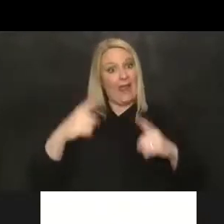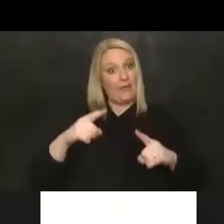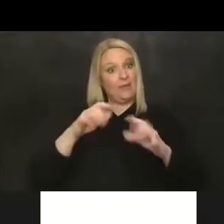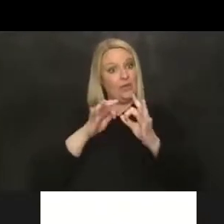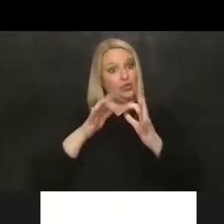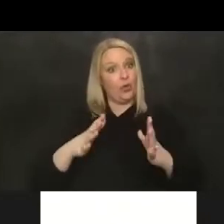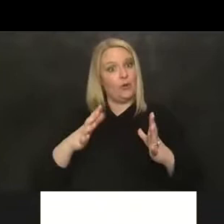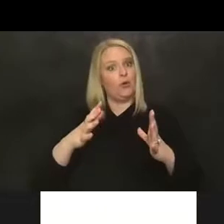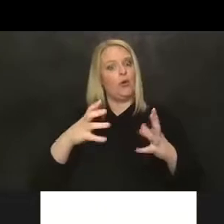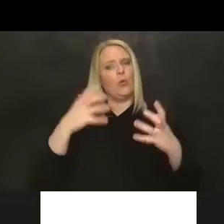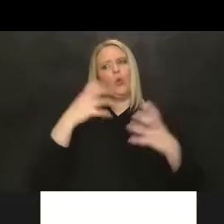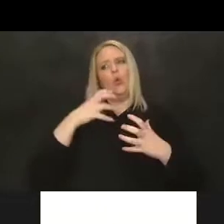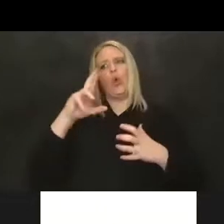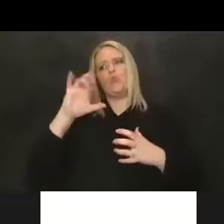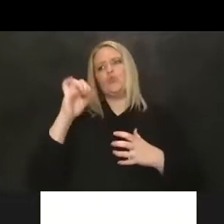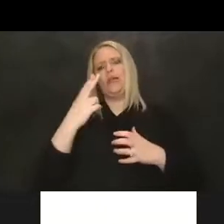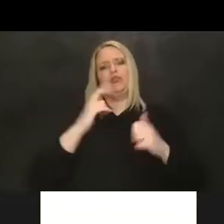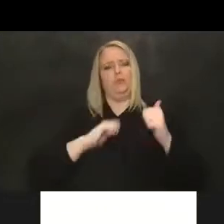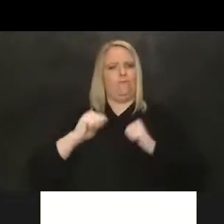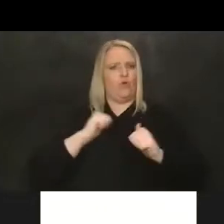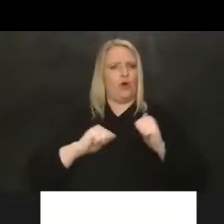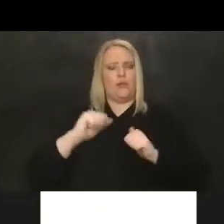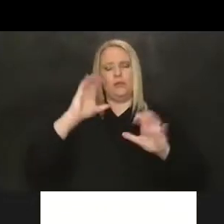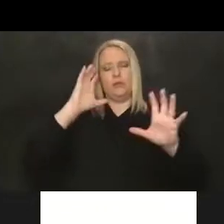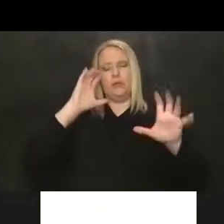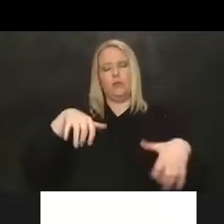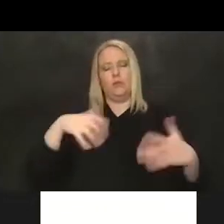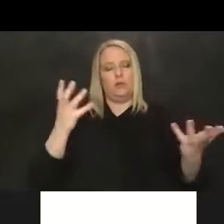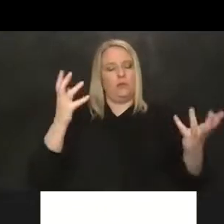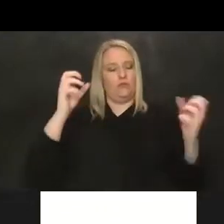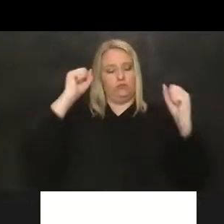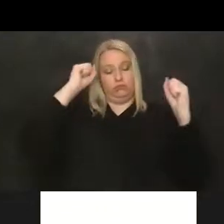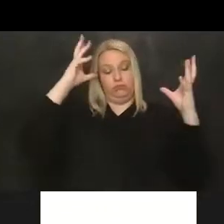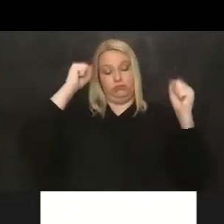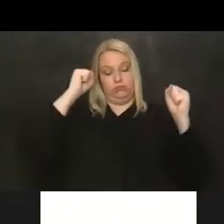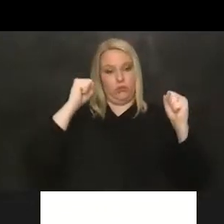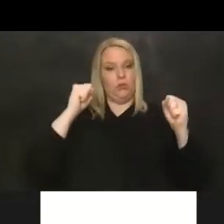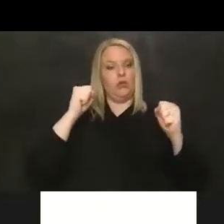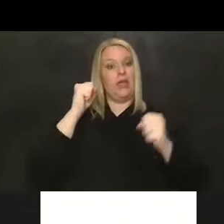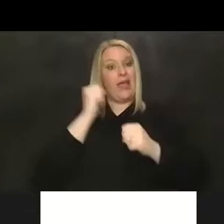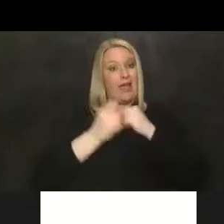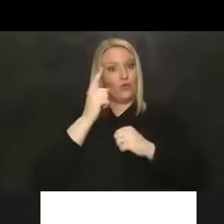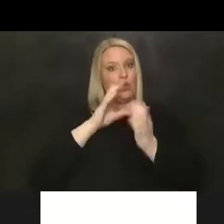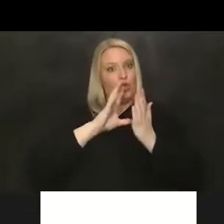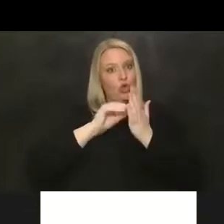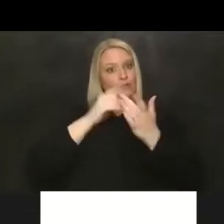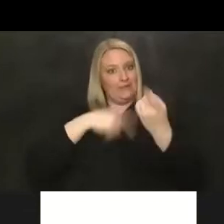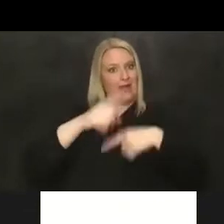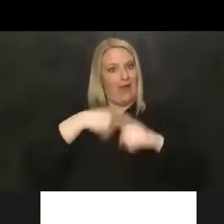rich performance, it was mind-blowing, and everybody in that room learned sign language not just by